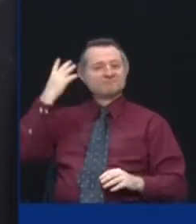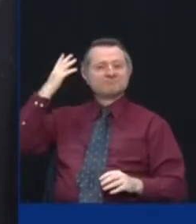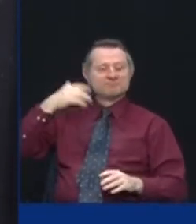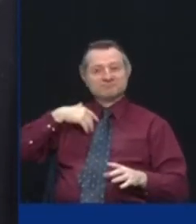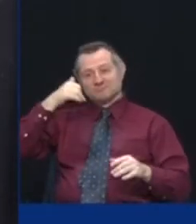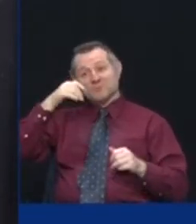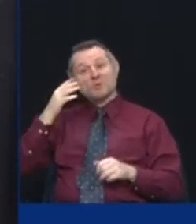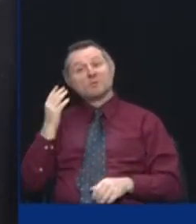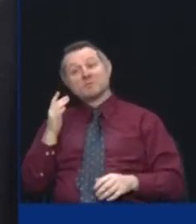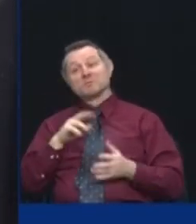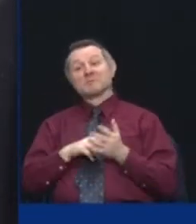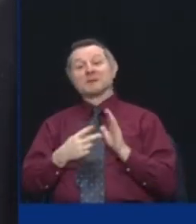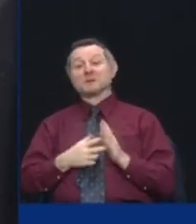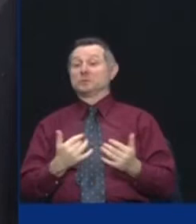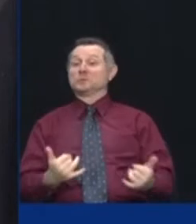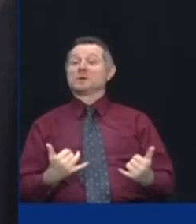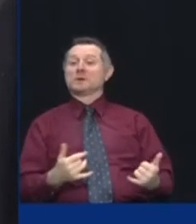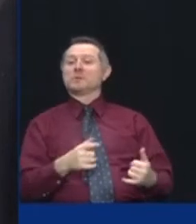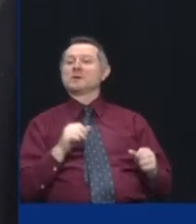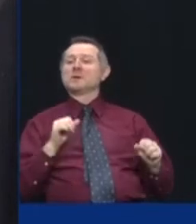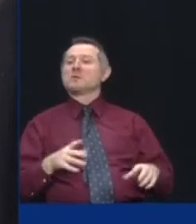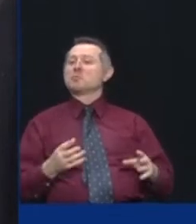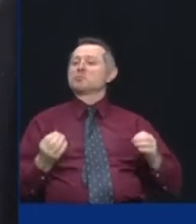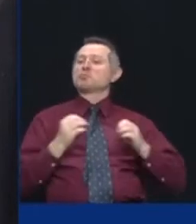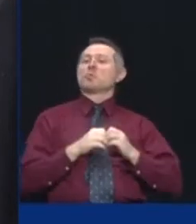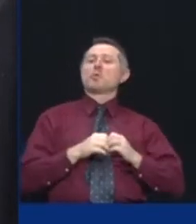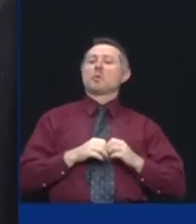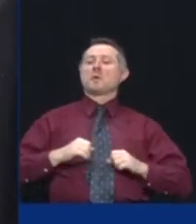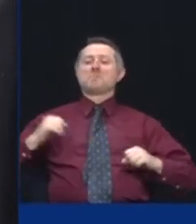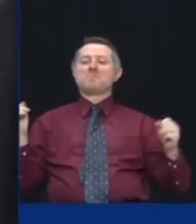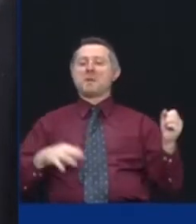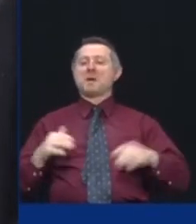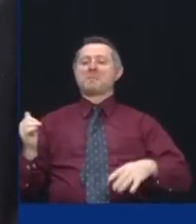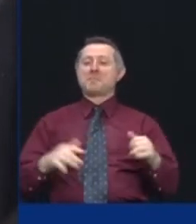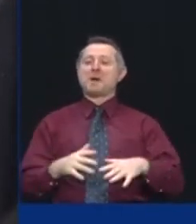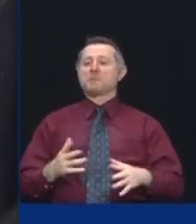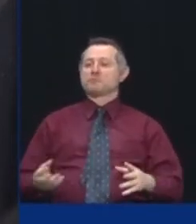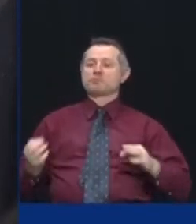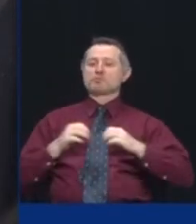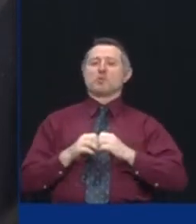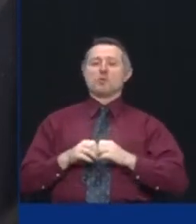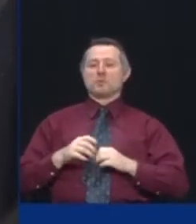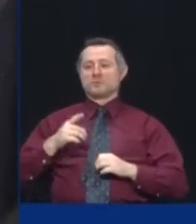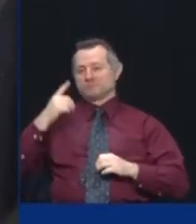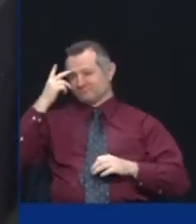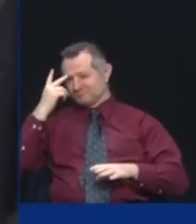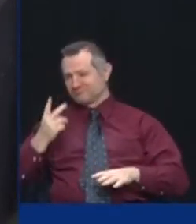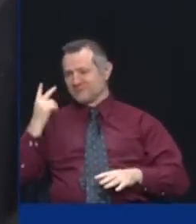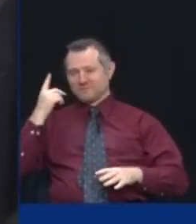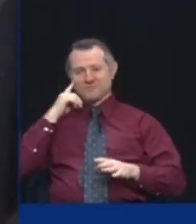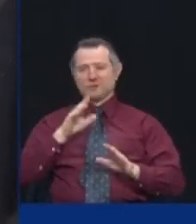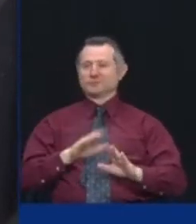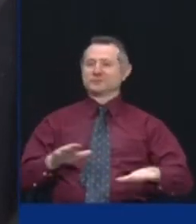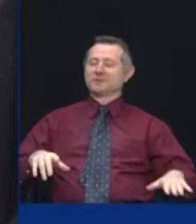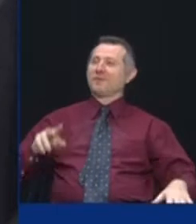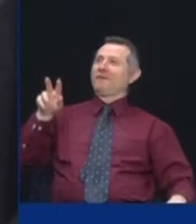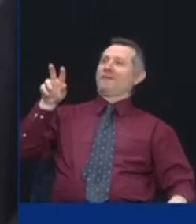YEARS, WHATEVER THE NUMBER IS. THOSE ARE INDELIBLE. WHAT TODAY MEANS IS THAT WE CAN